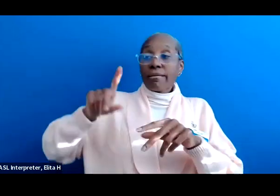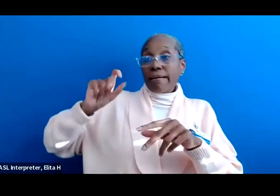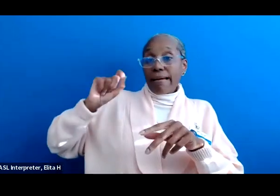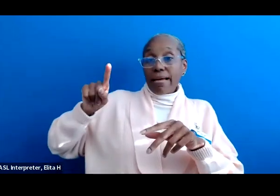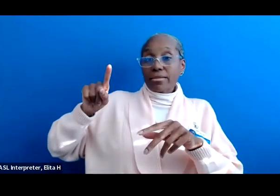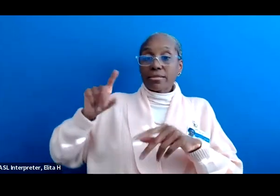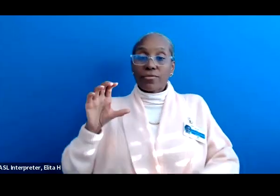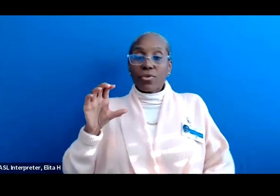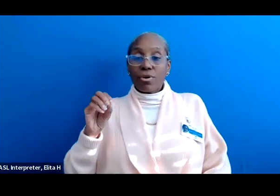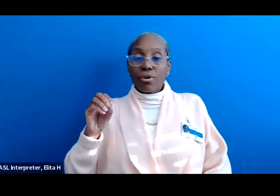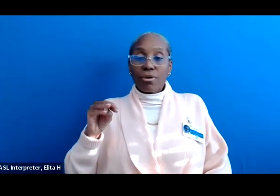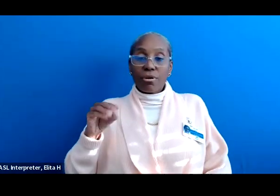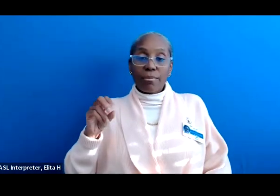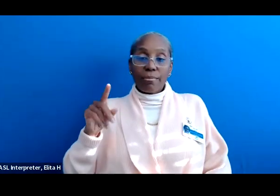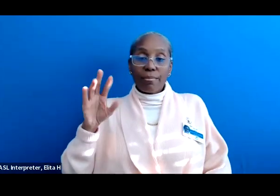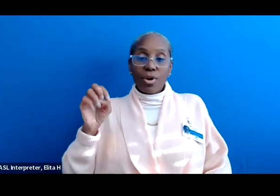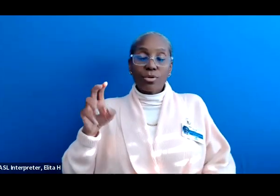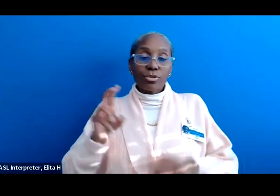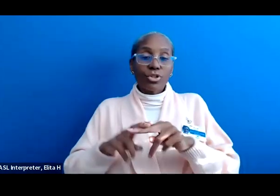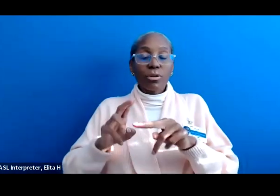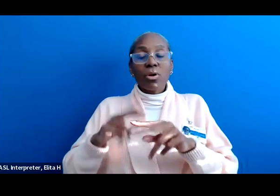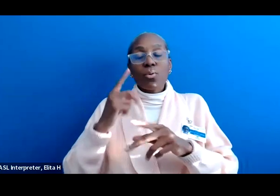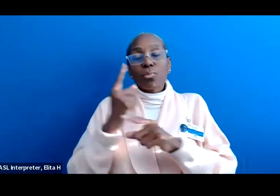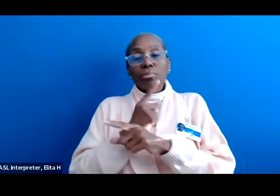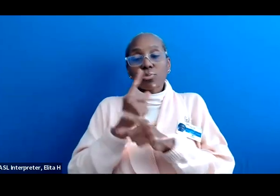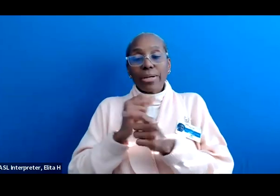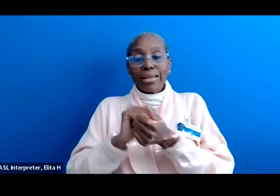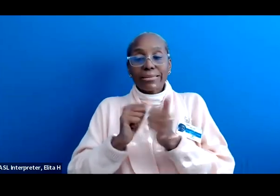commode chair with the correct adaptive equipment for the person, so if they